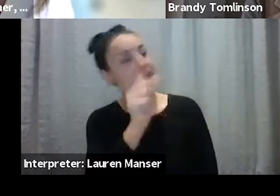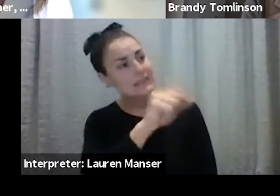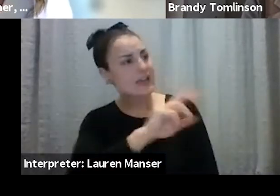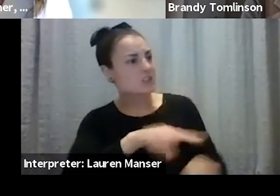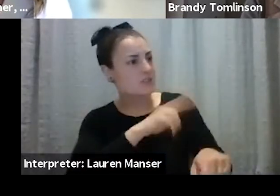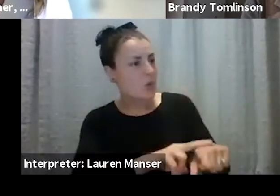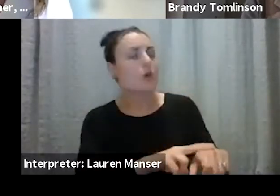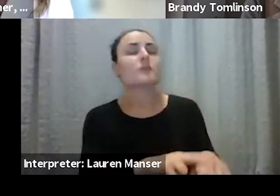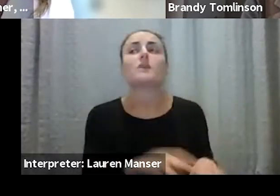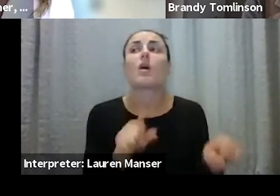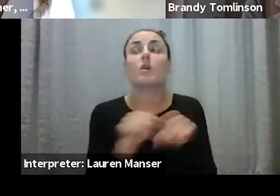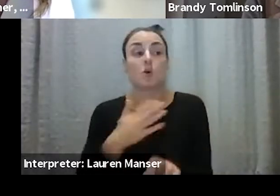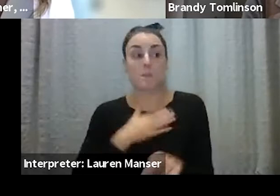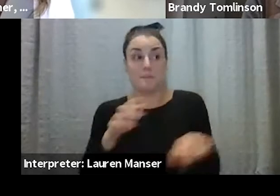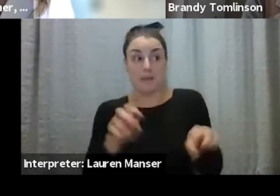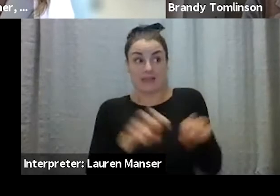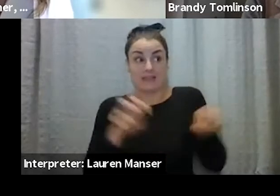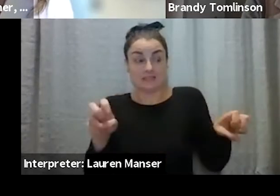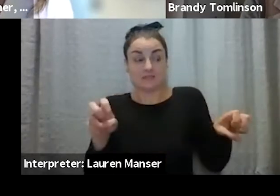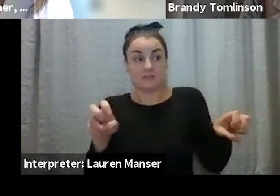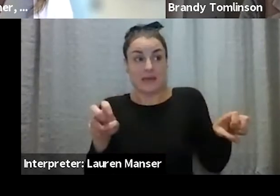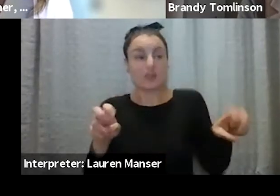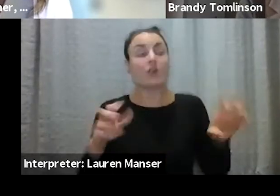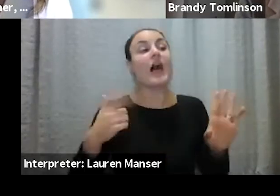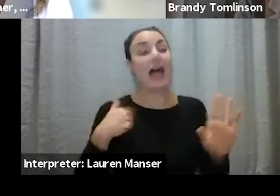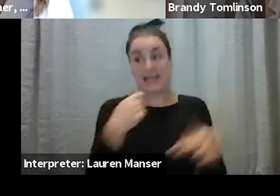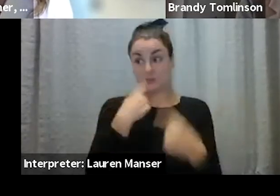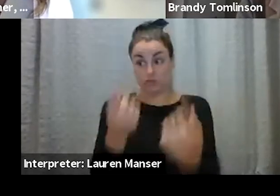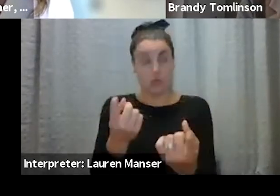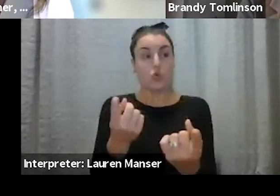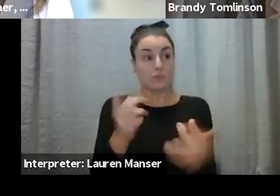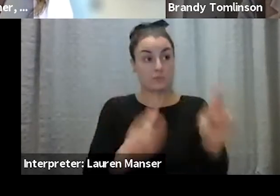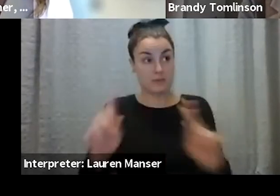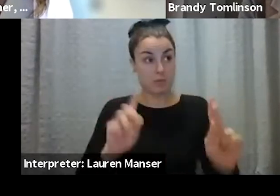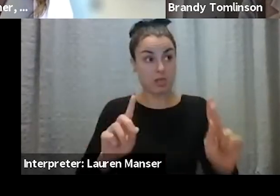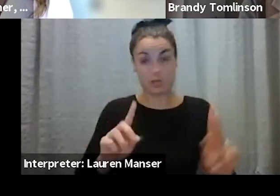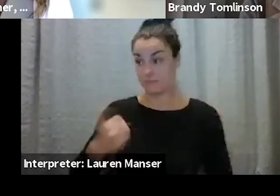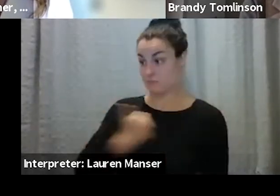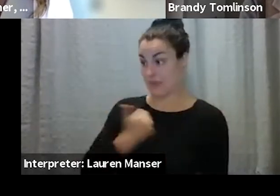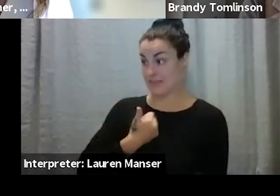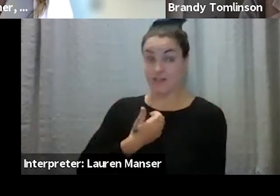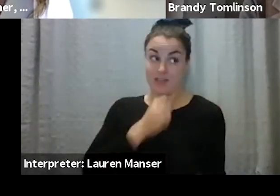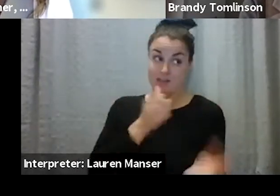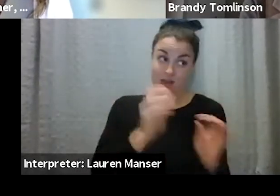I am an individual who also identifies as someone with non-obvious disabilities. I have a vision disorder,